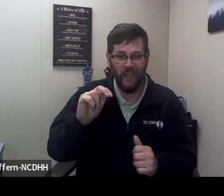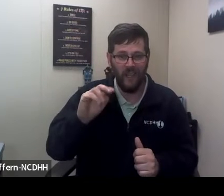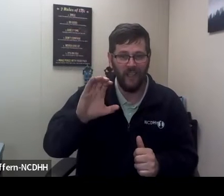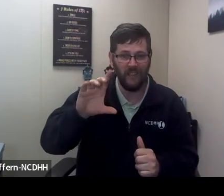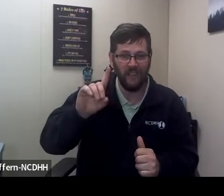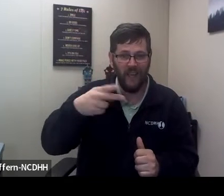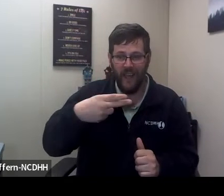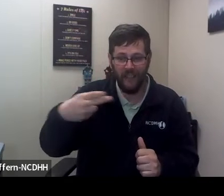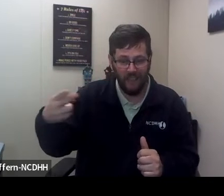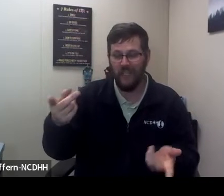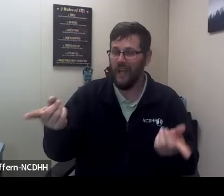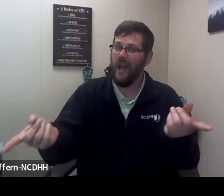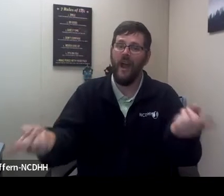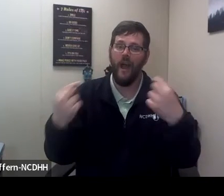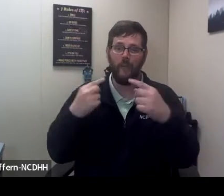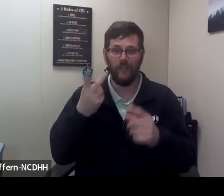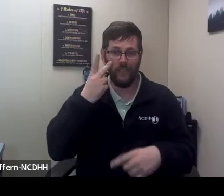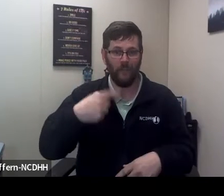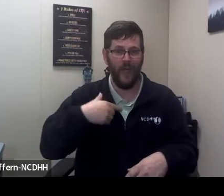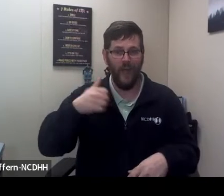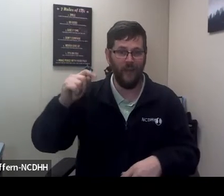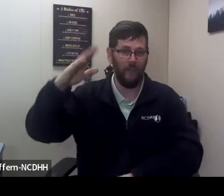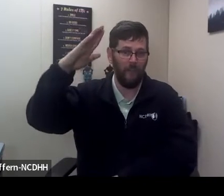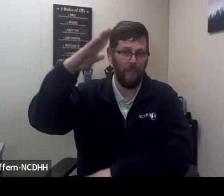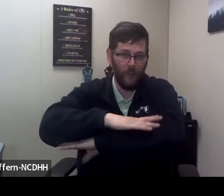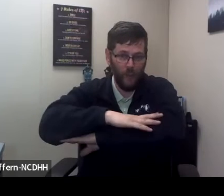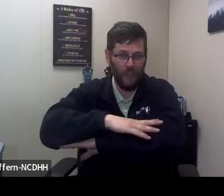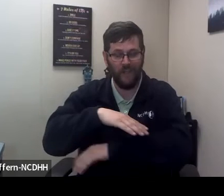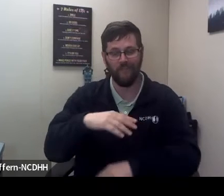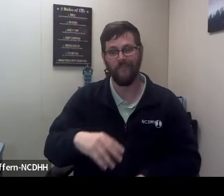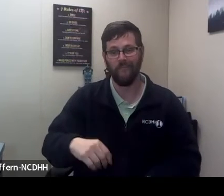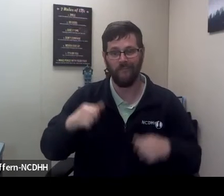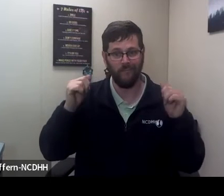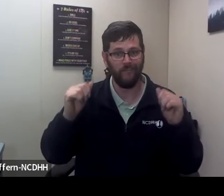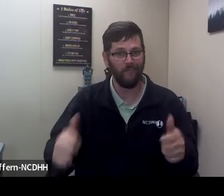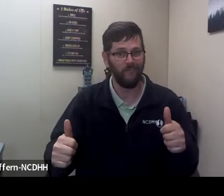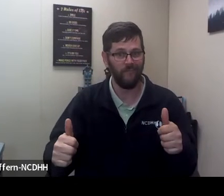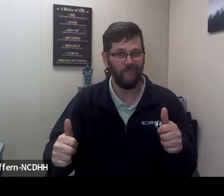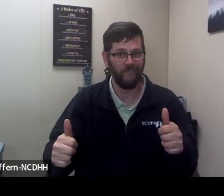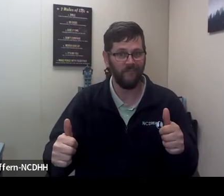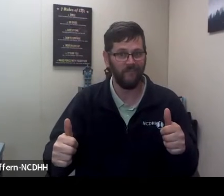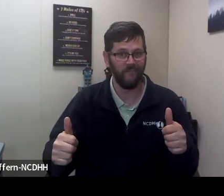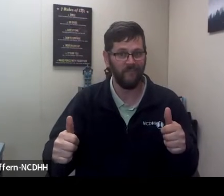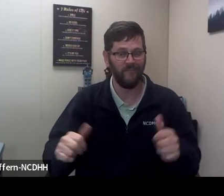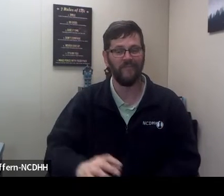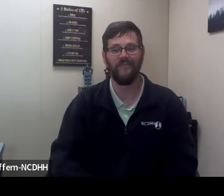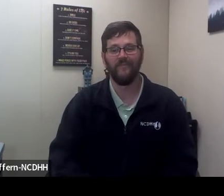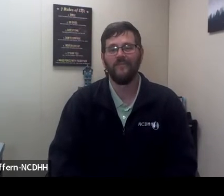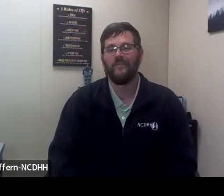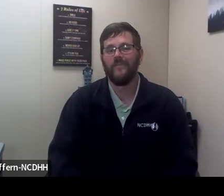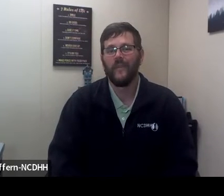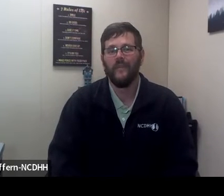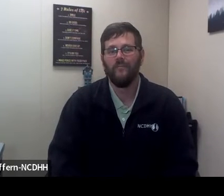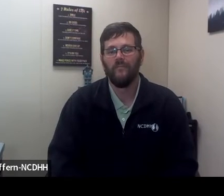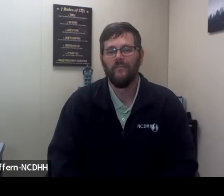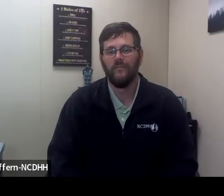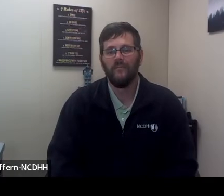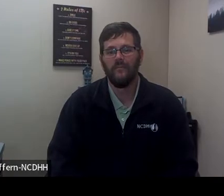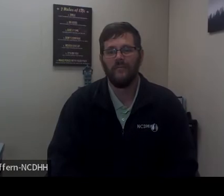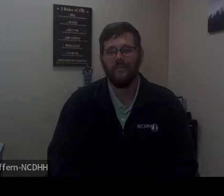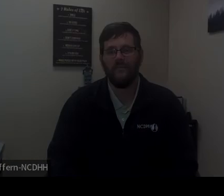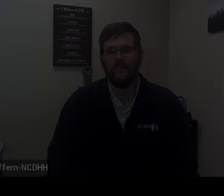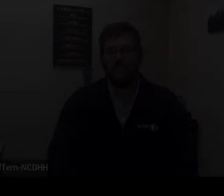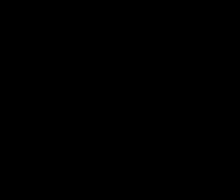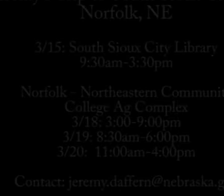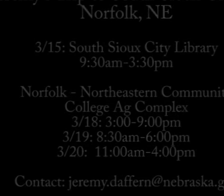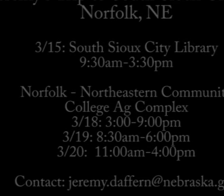any assistance with any of NCDHH programs and services, come see me at the booth!